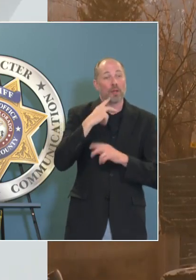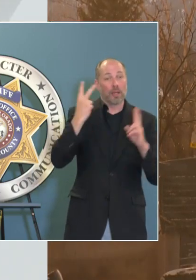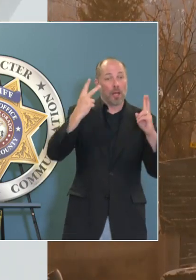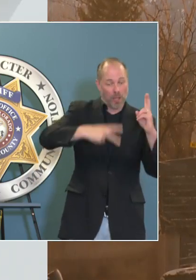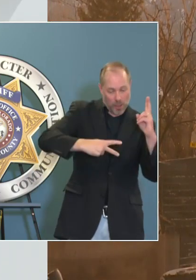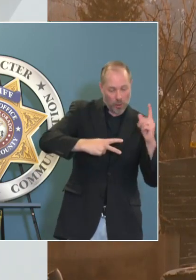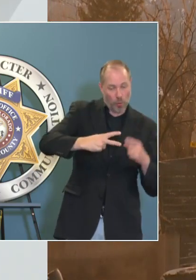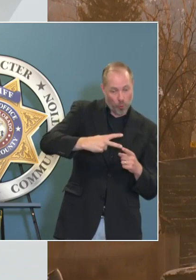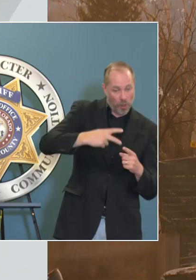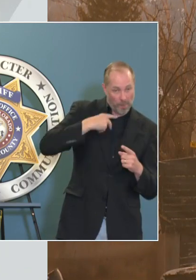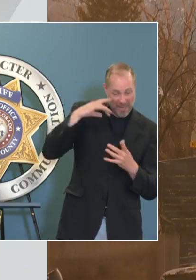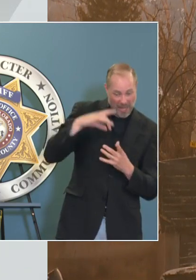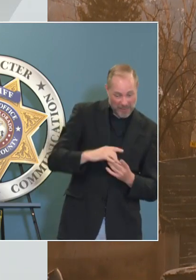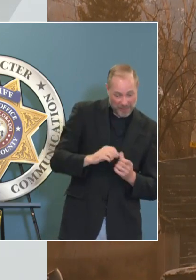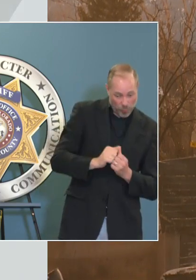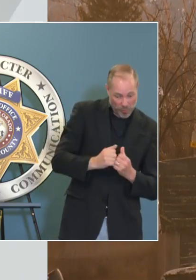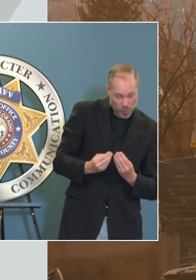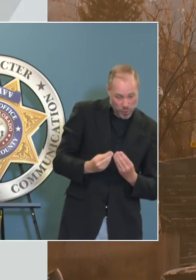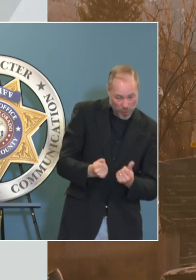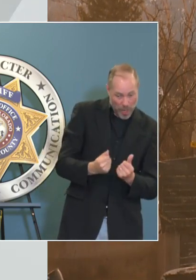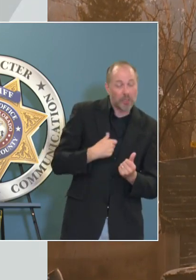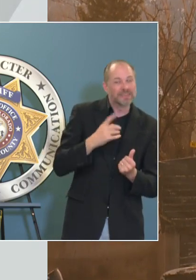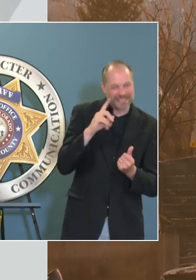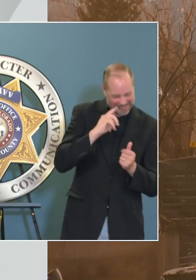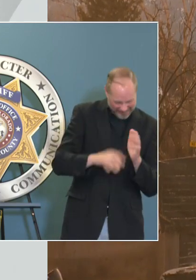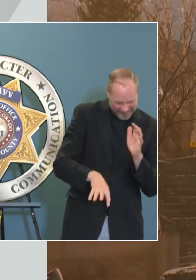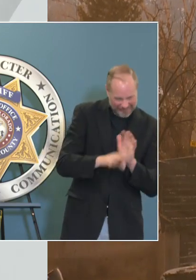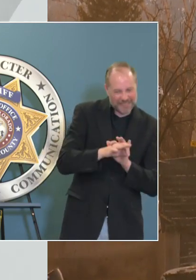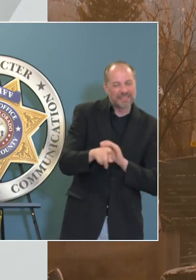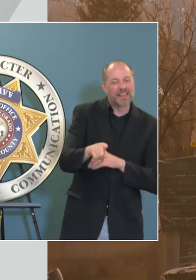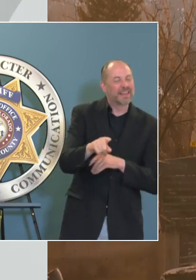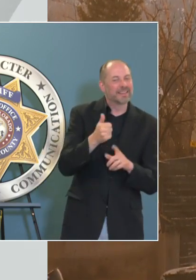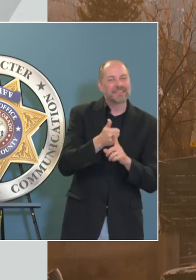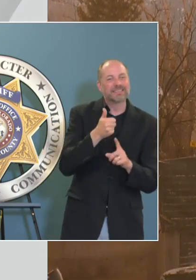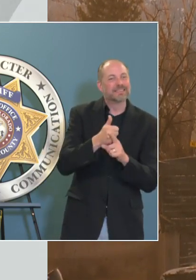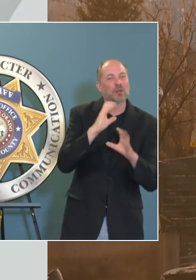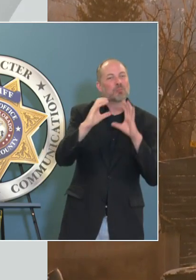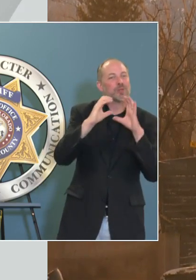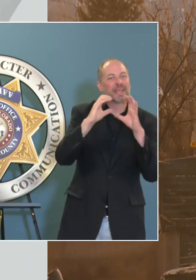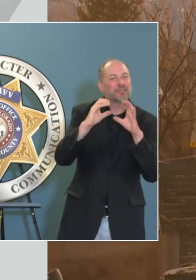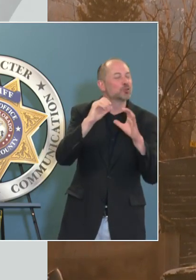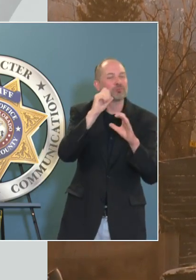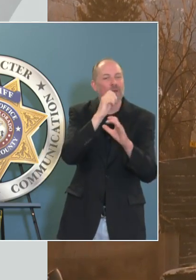AND EL DORADO SPRINGS DRIVE. THAT WAS IN CONTACT WITH THE